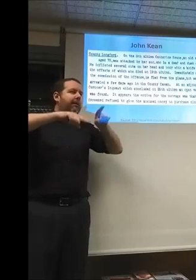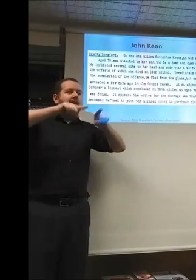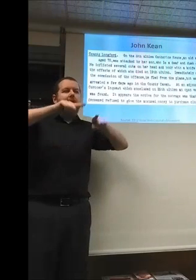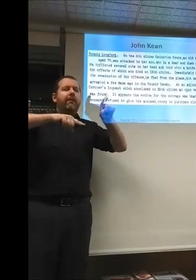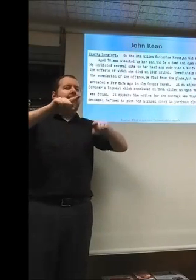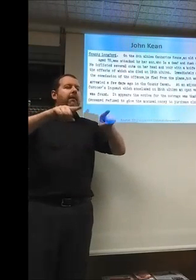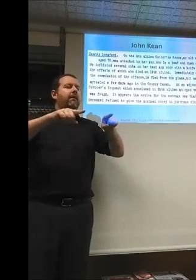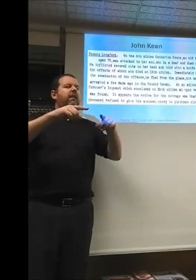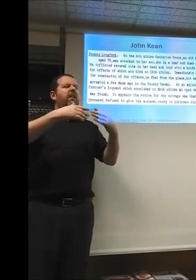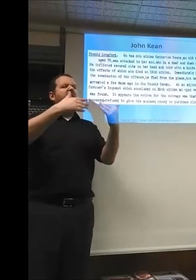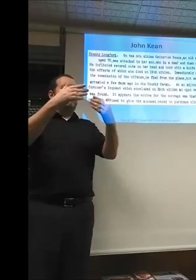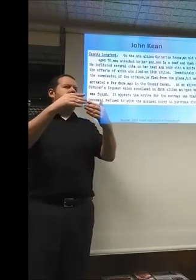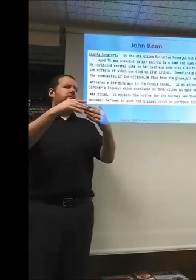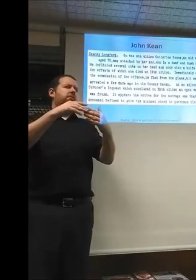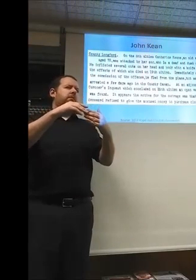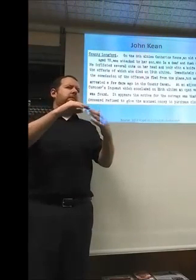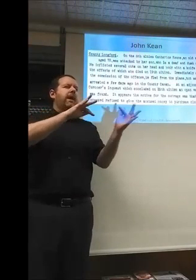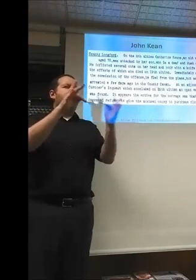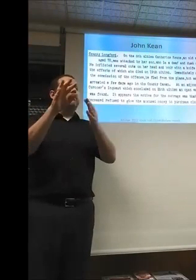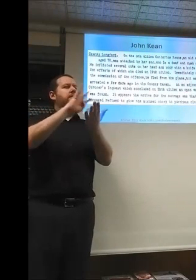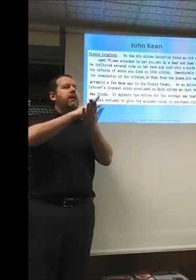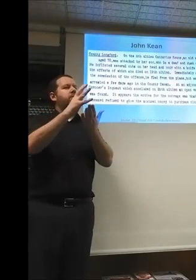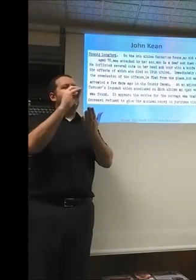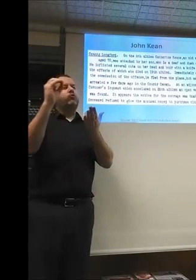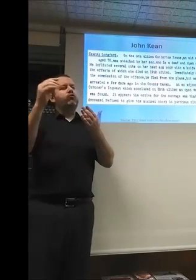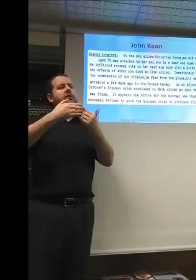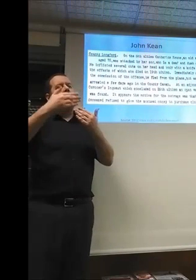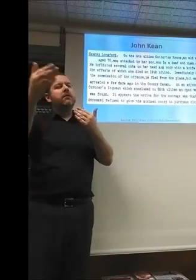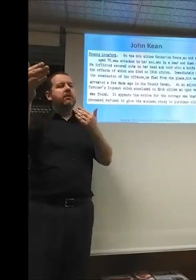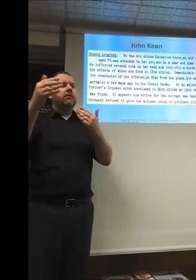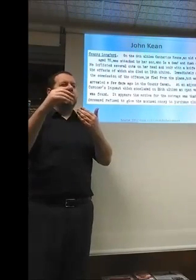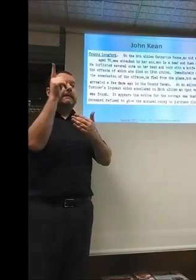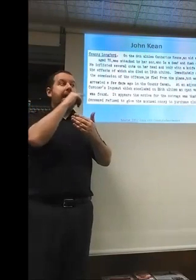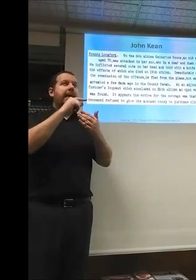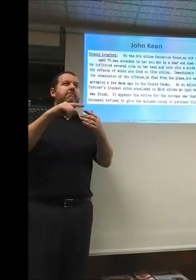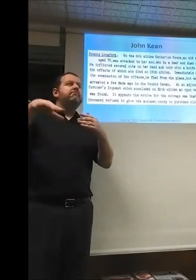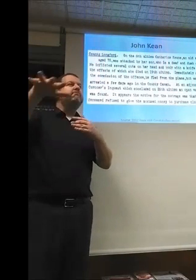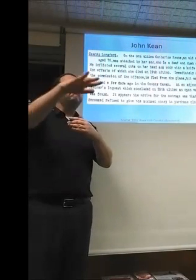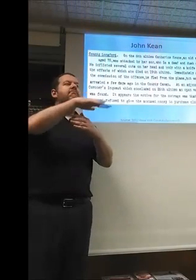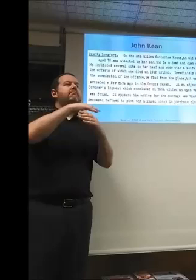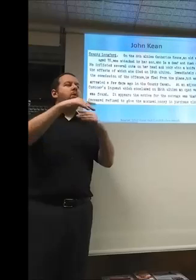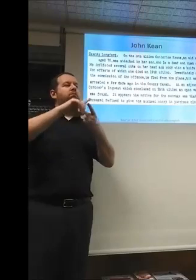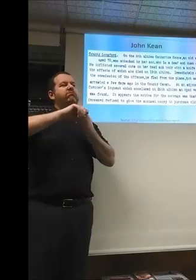man understands the oath so the jury considered and decided yeah the deaf man can understand